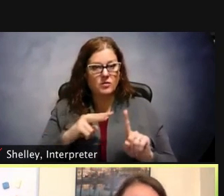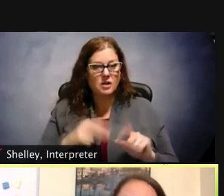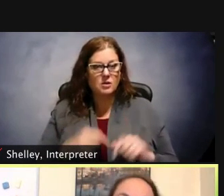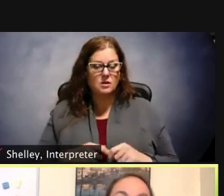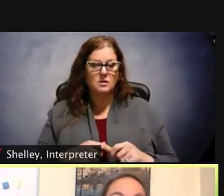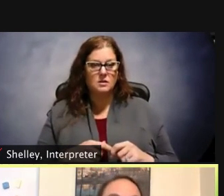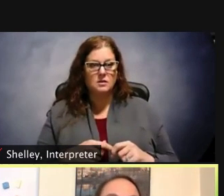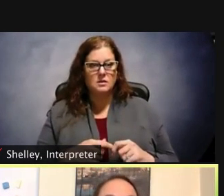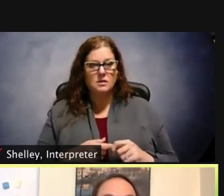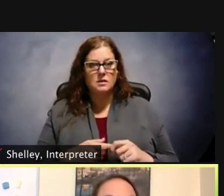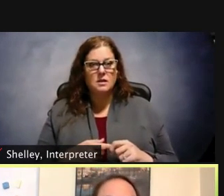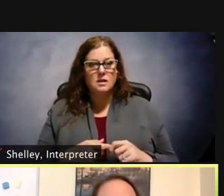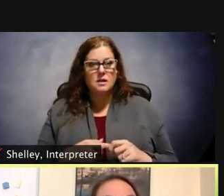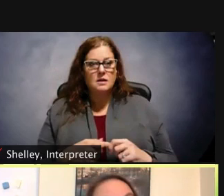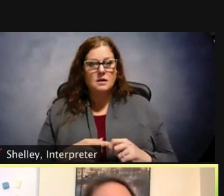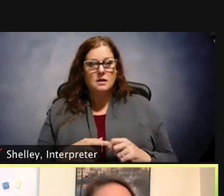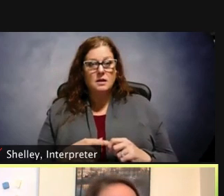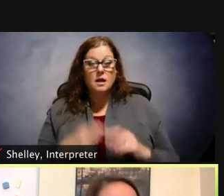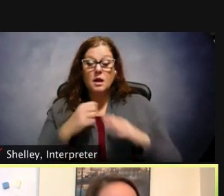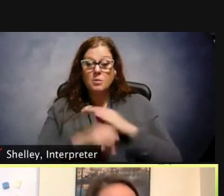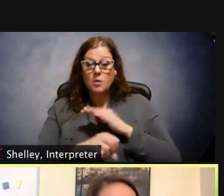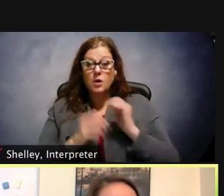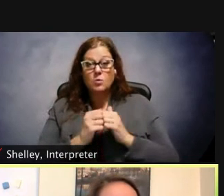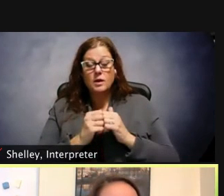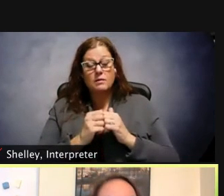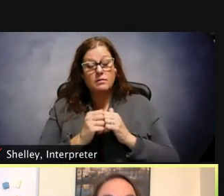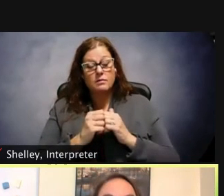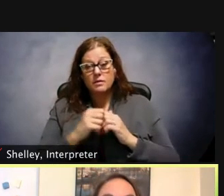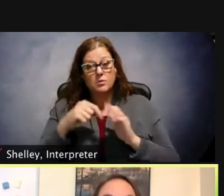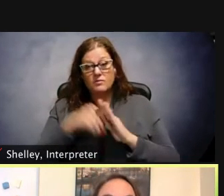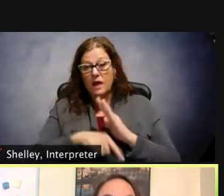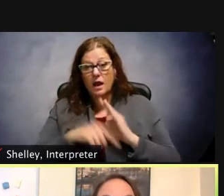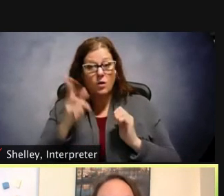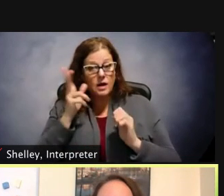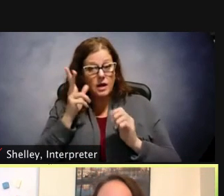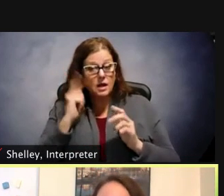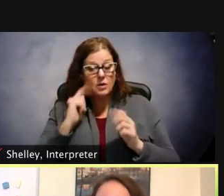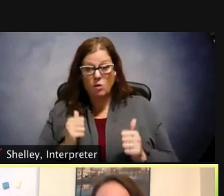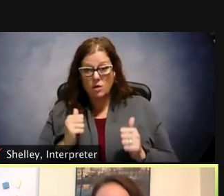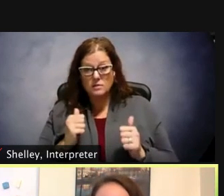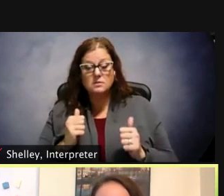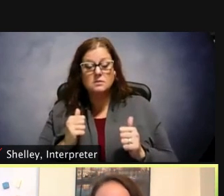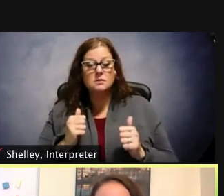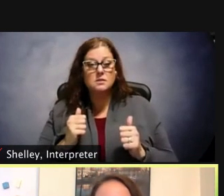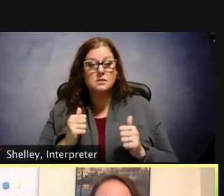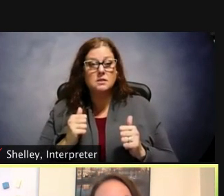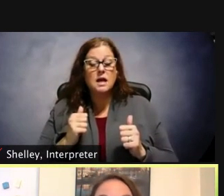He was born with a profound hearing loss. He was born to hearing parents and received his